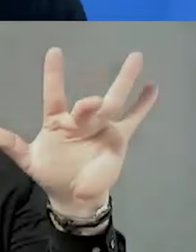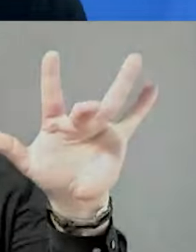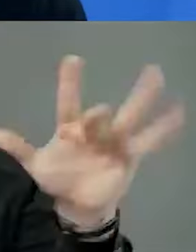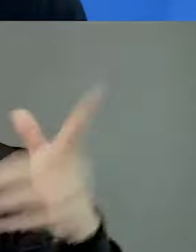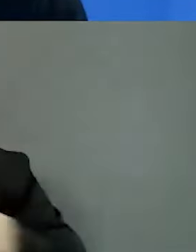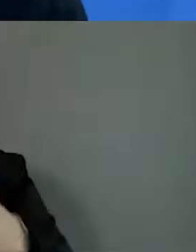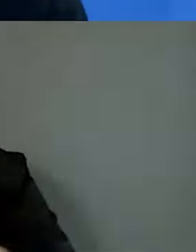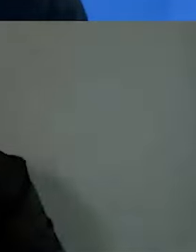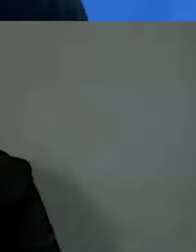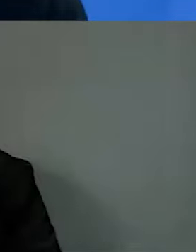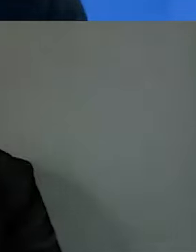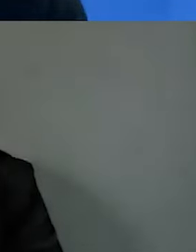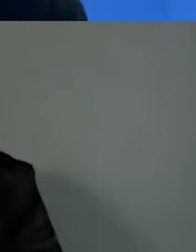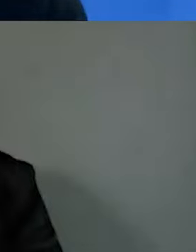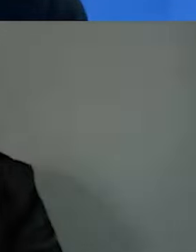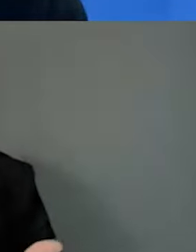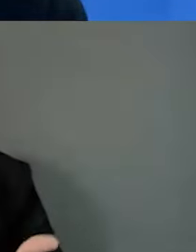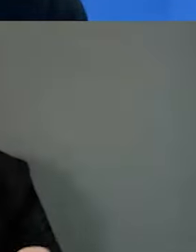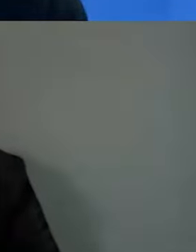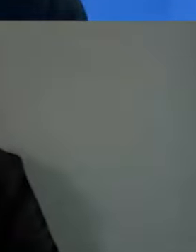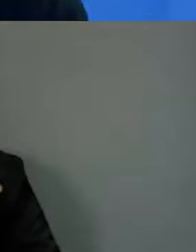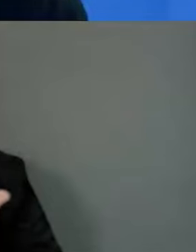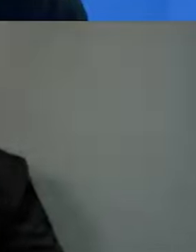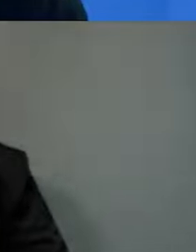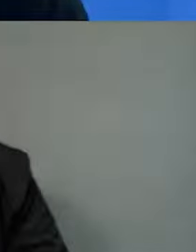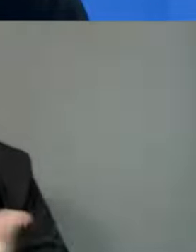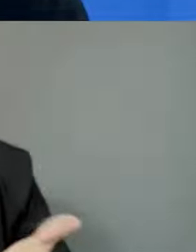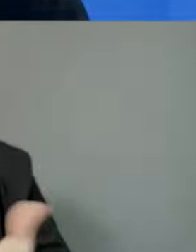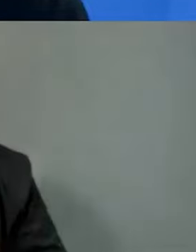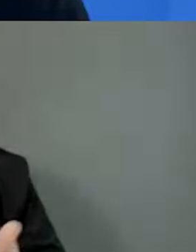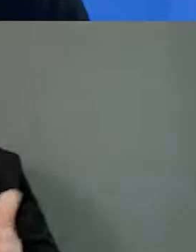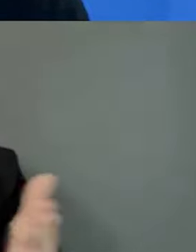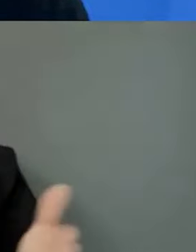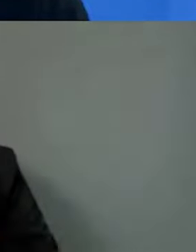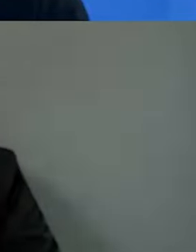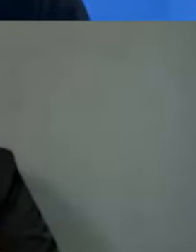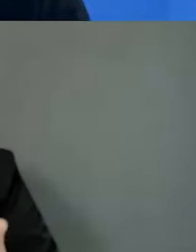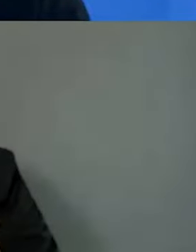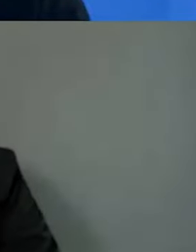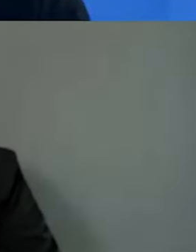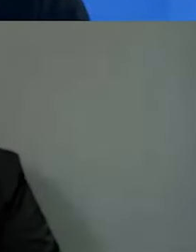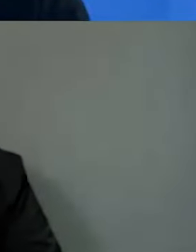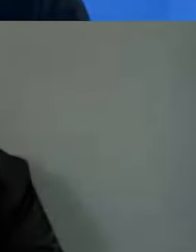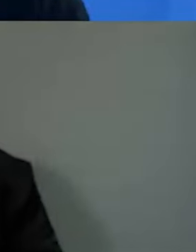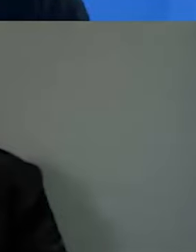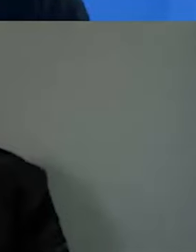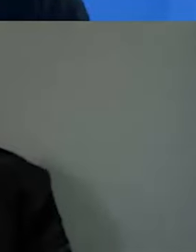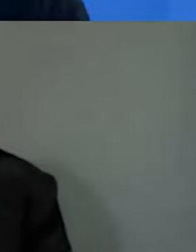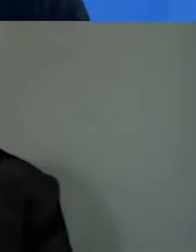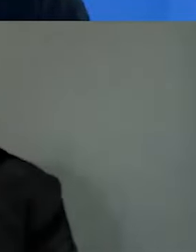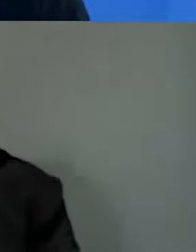and one of the options is to say, copy the info from one of my older ones. There's a couple of different ways that you're